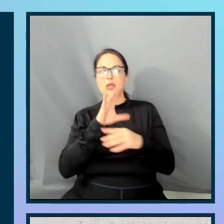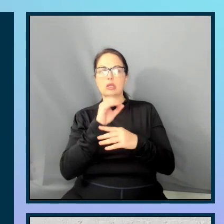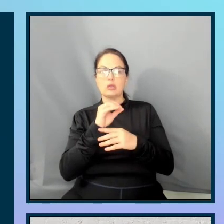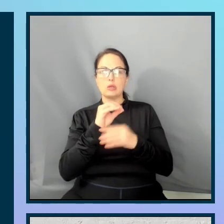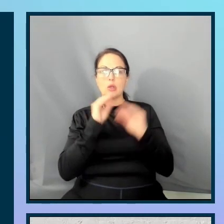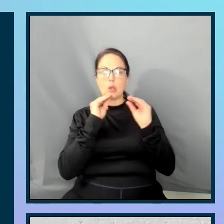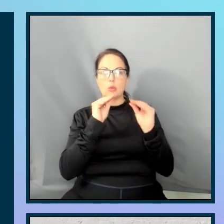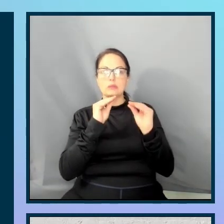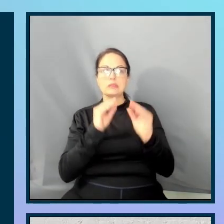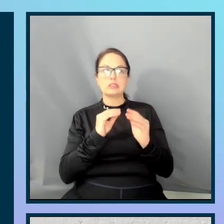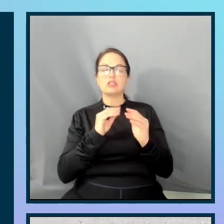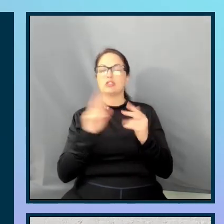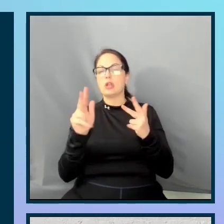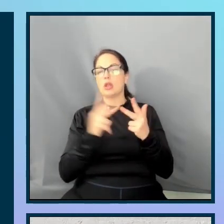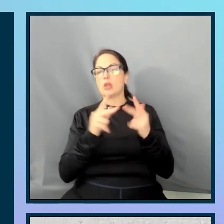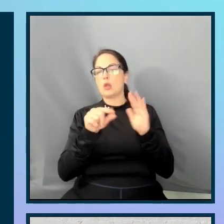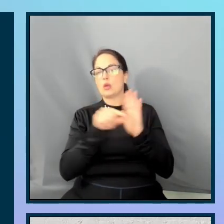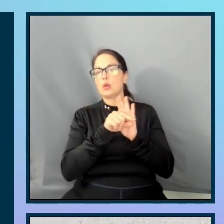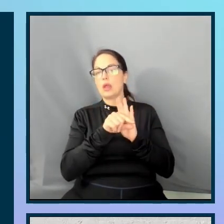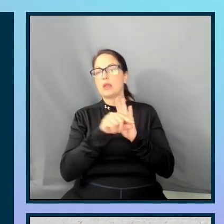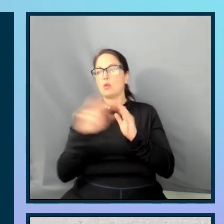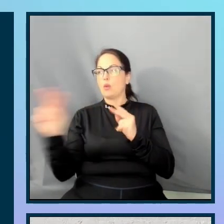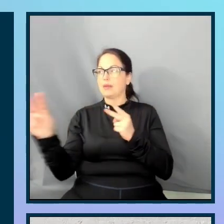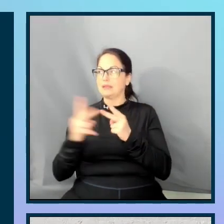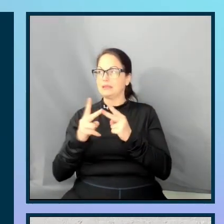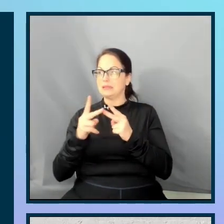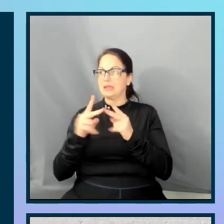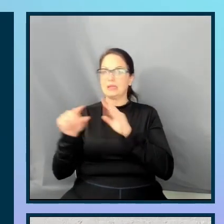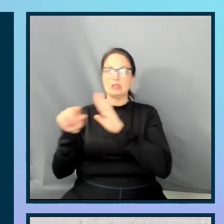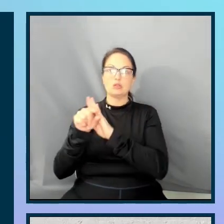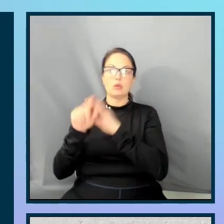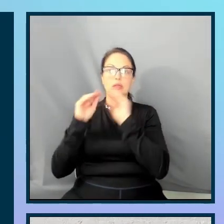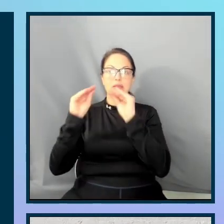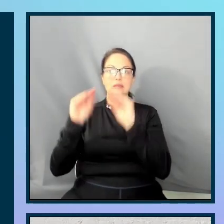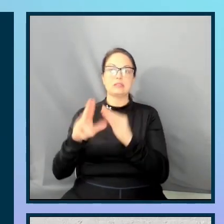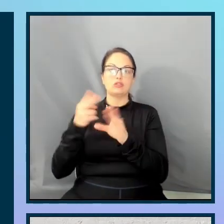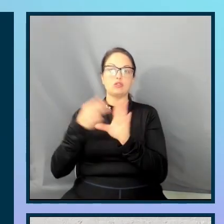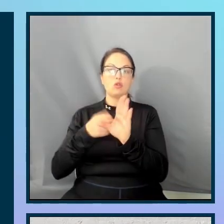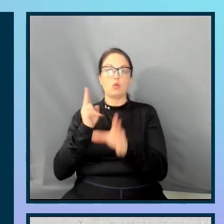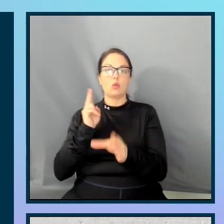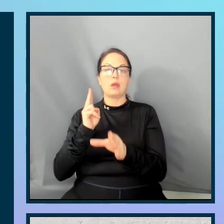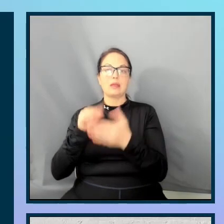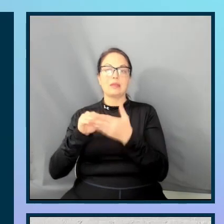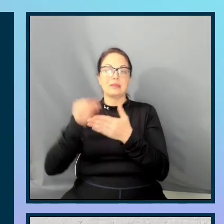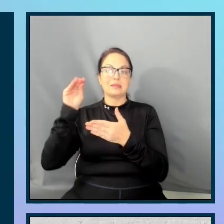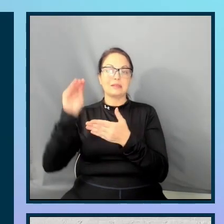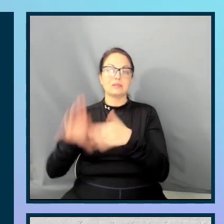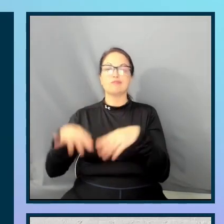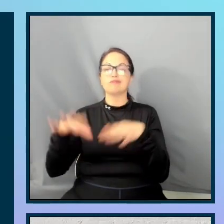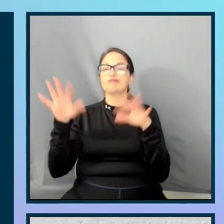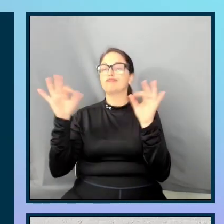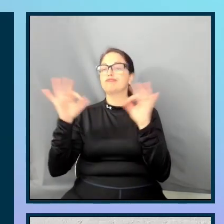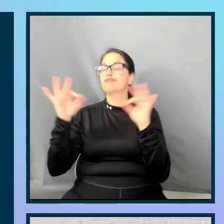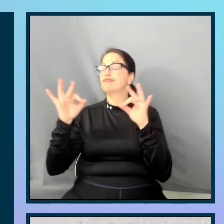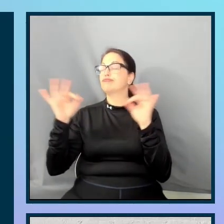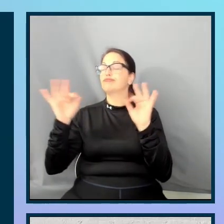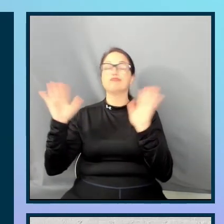of my second year, when a second grade teacher quit. The students seemed to be uninterested in learning and spent the majority of the time